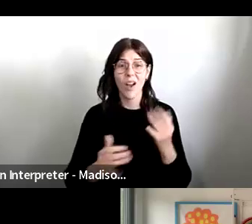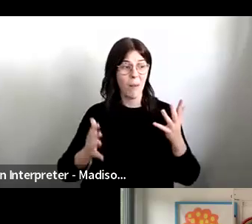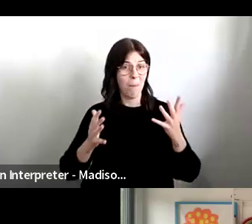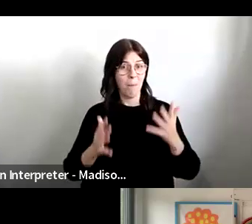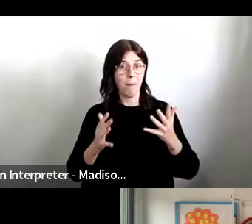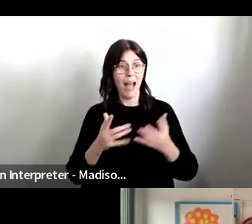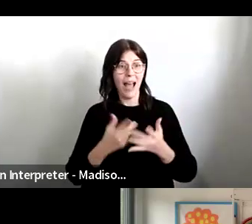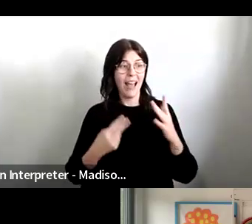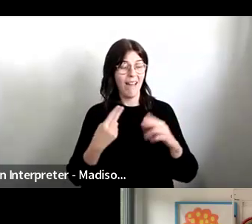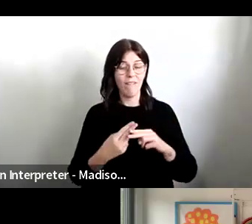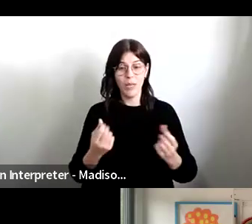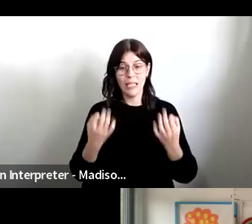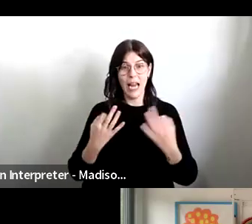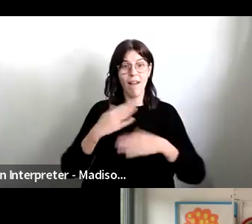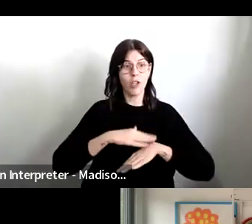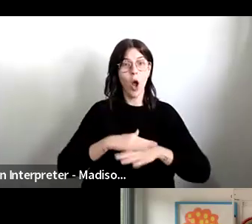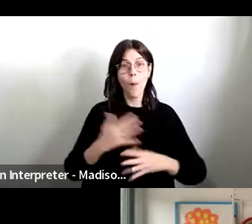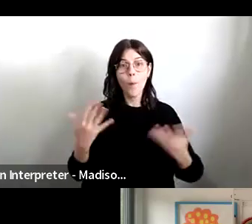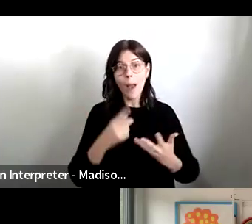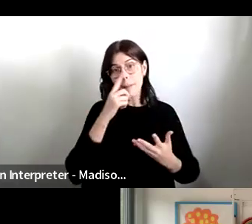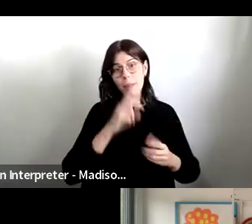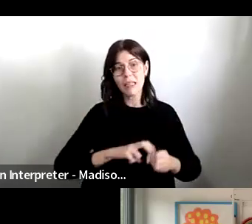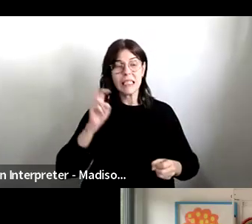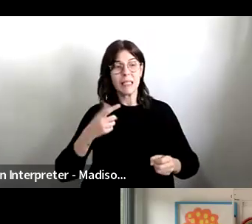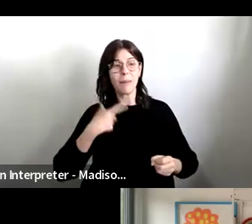have a round where people have had to withdraw because of other pressures or we have brought